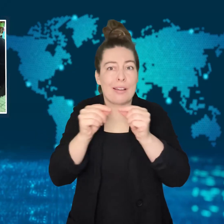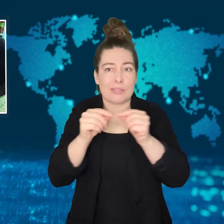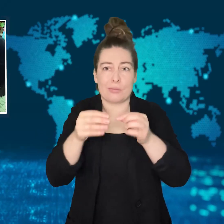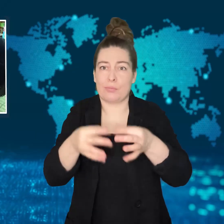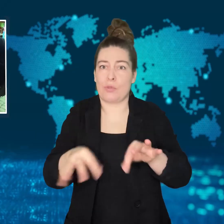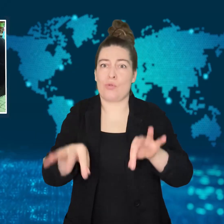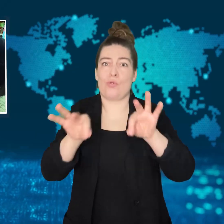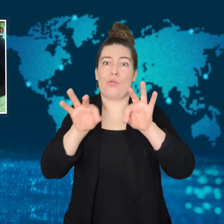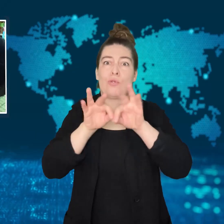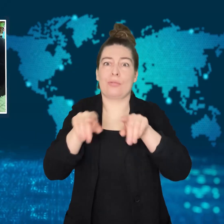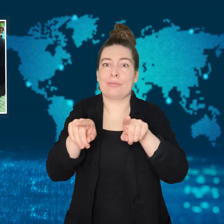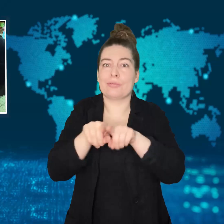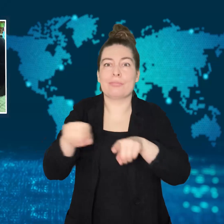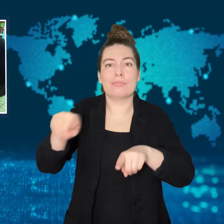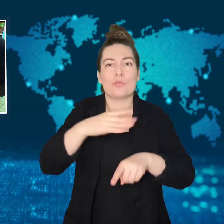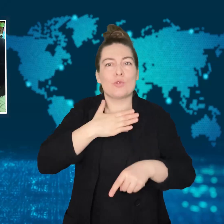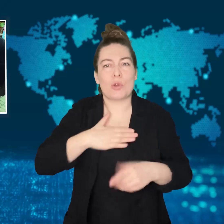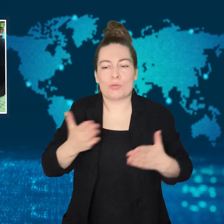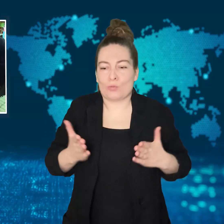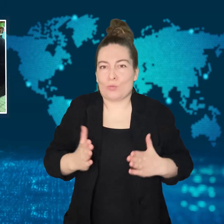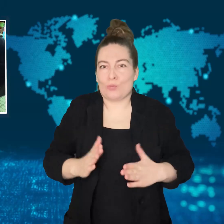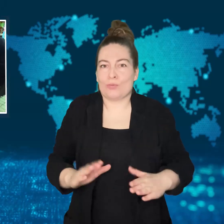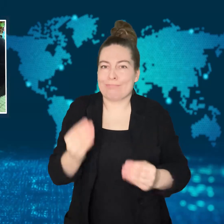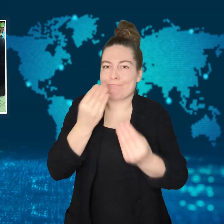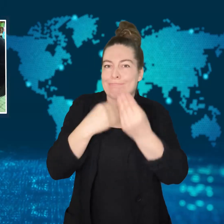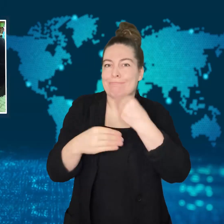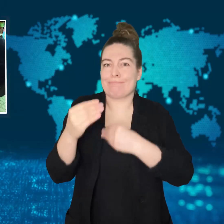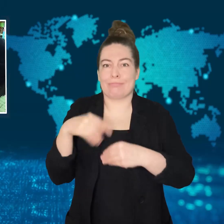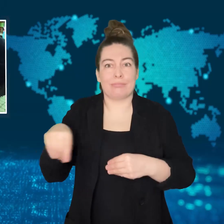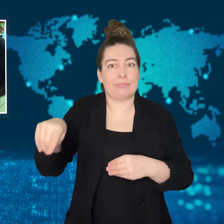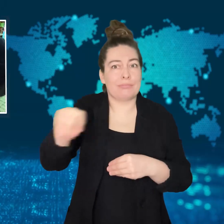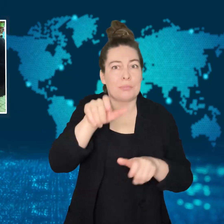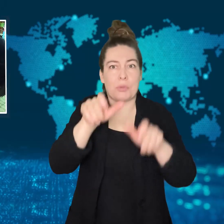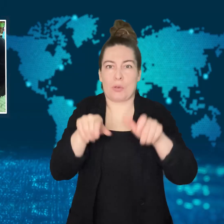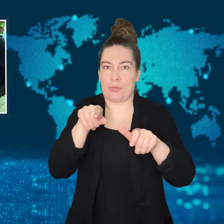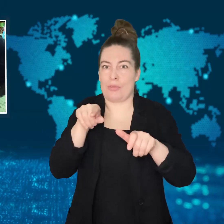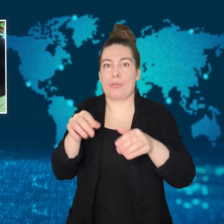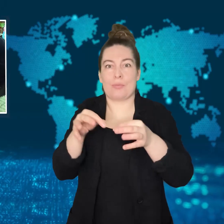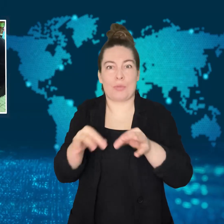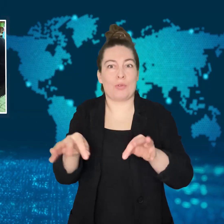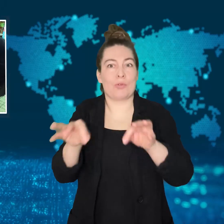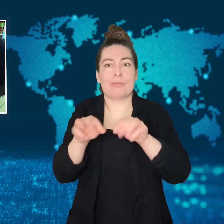the Japanese diet.